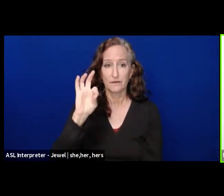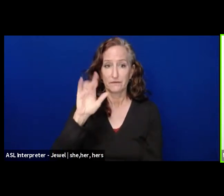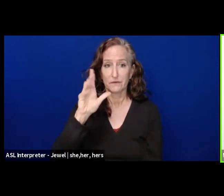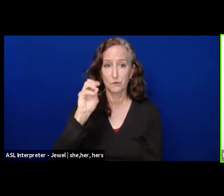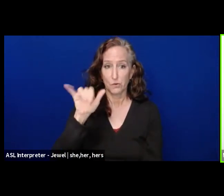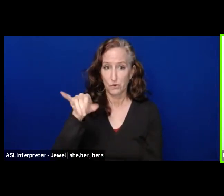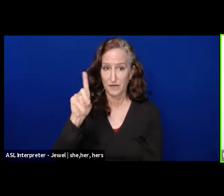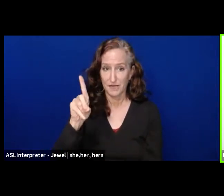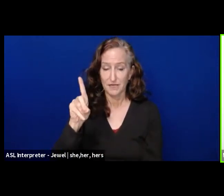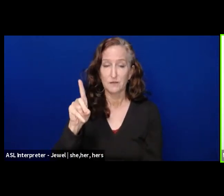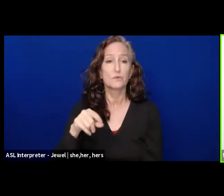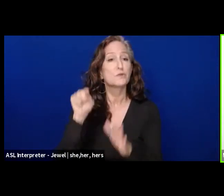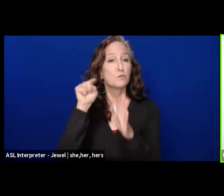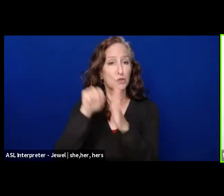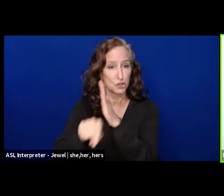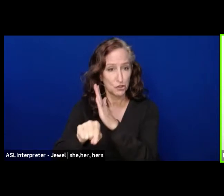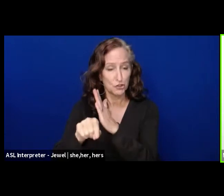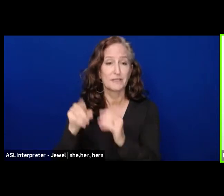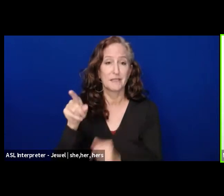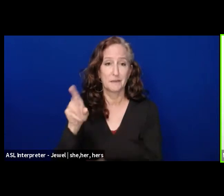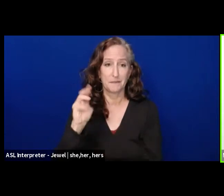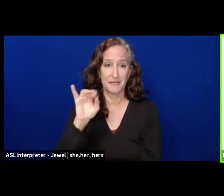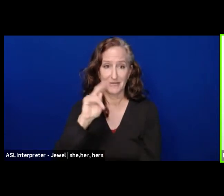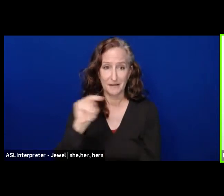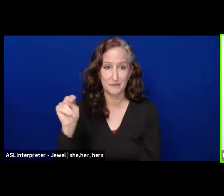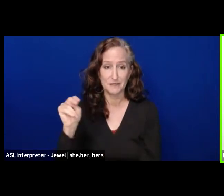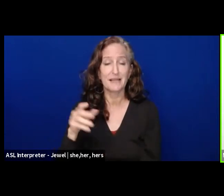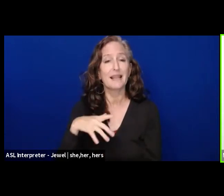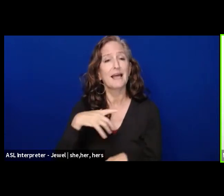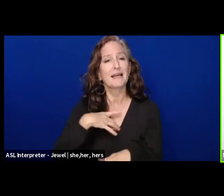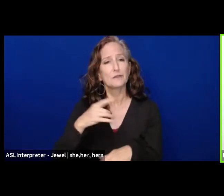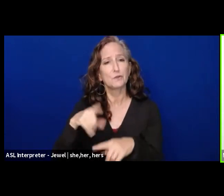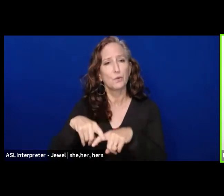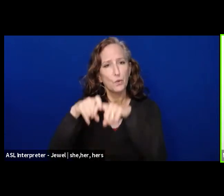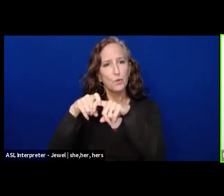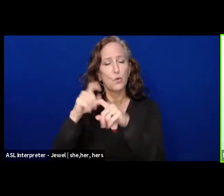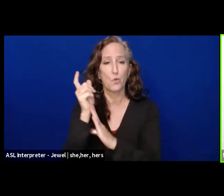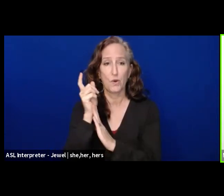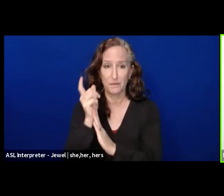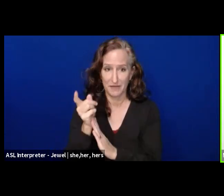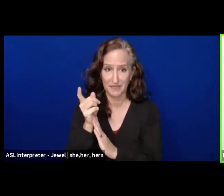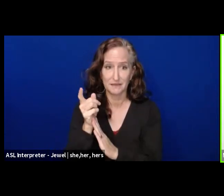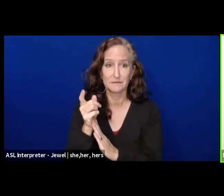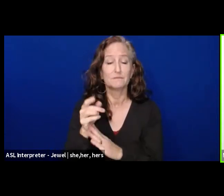silence to honor his life and the lives of so many people who have been killed due to systemic racism